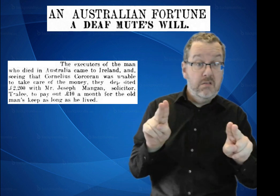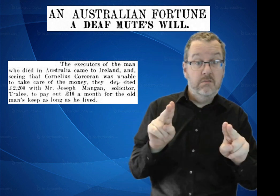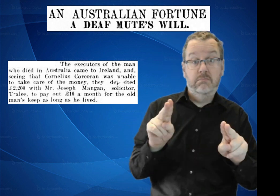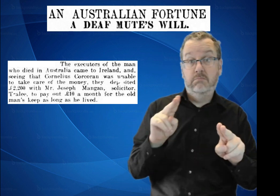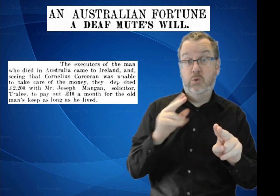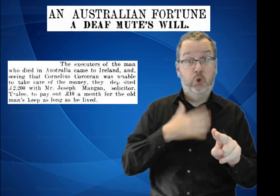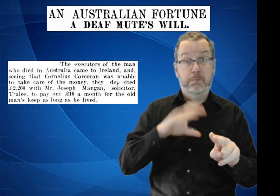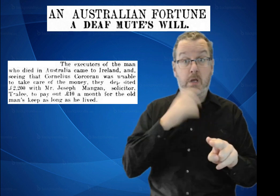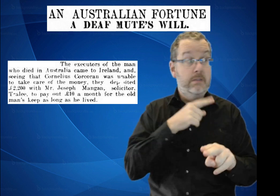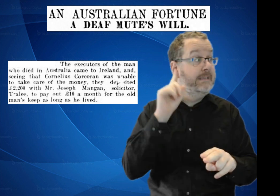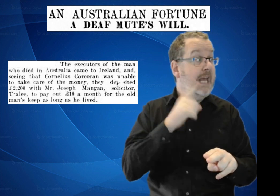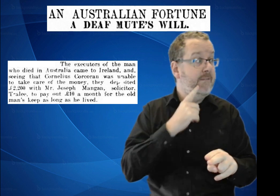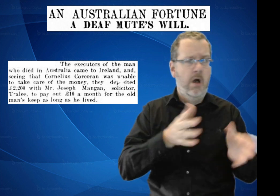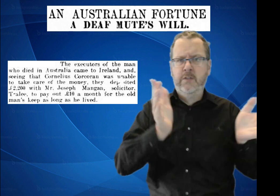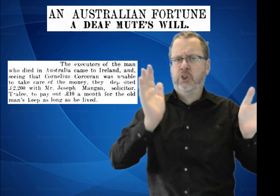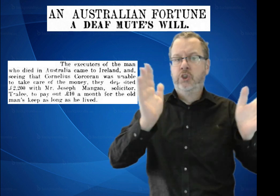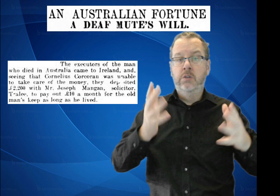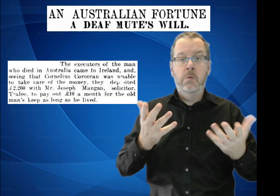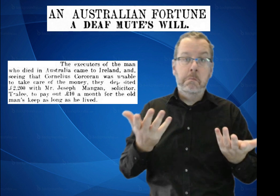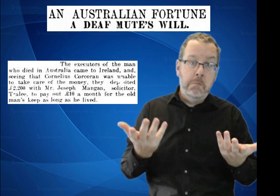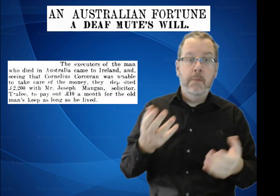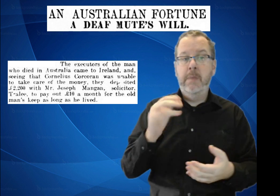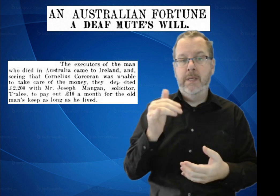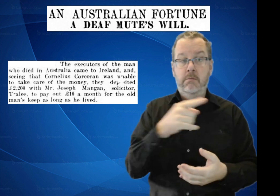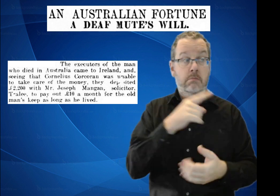It's not clear whether this was simply because he was Deaf;